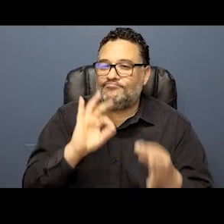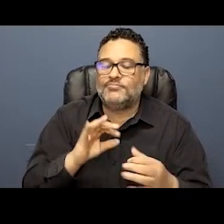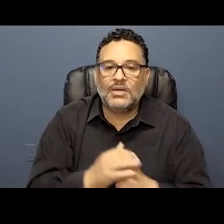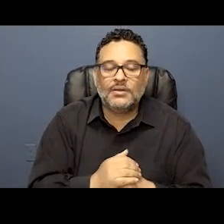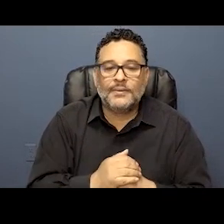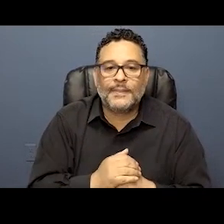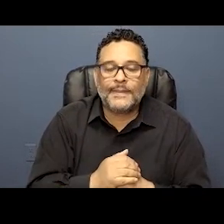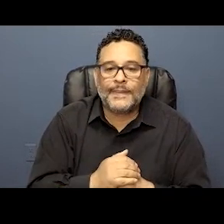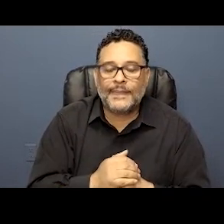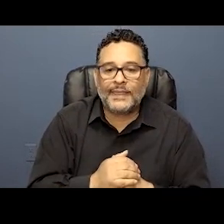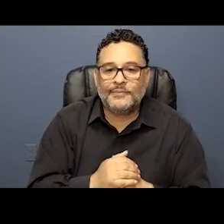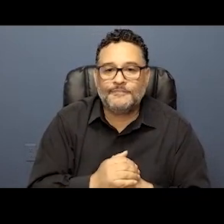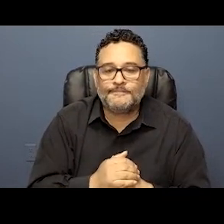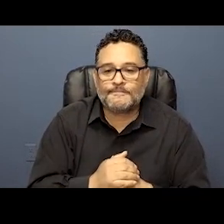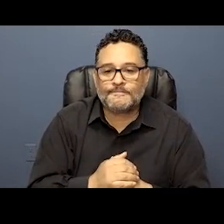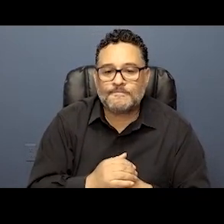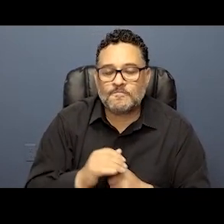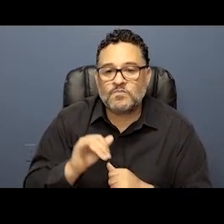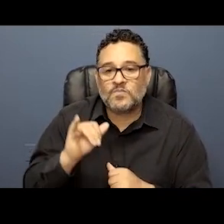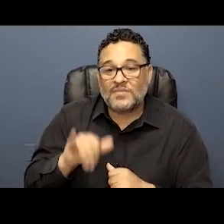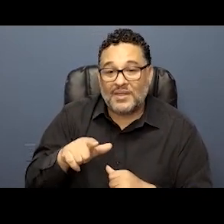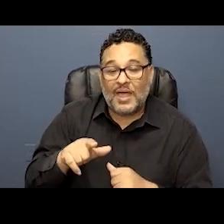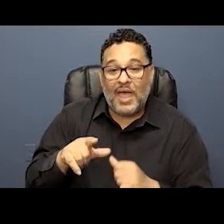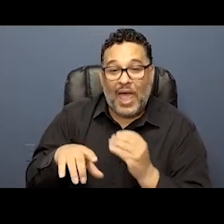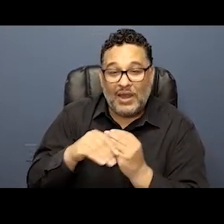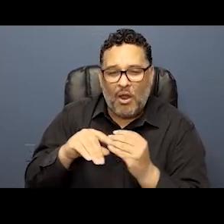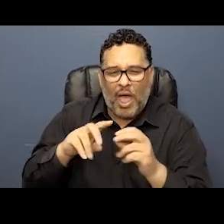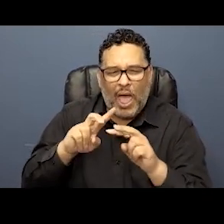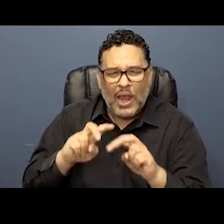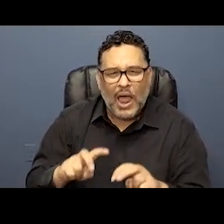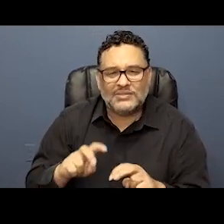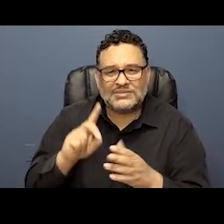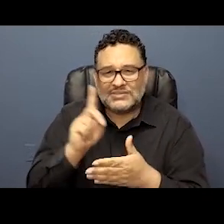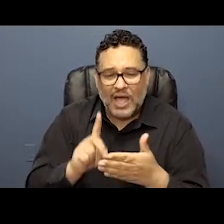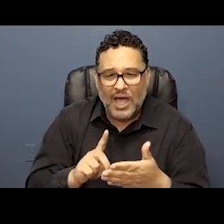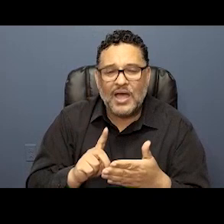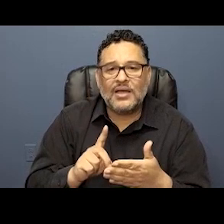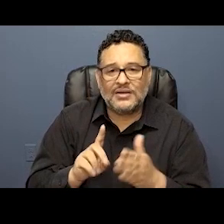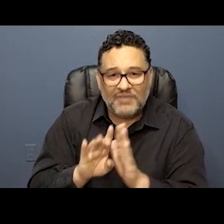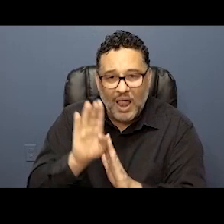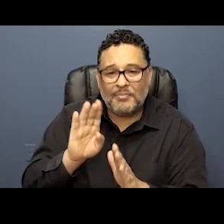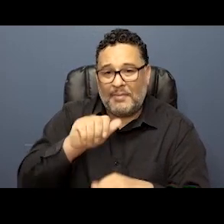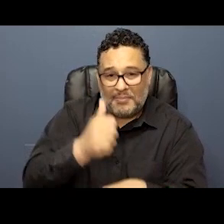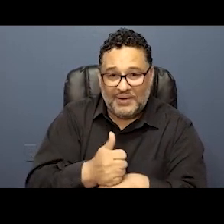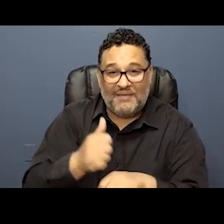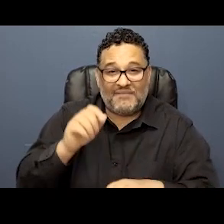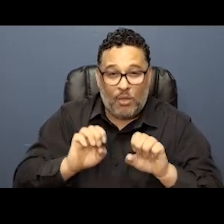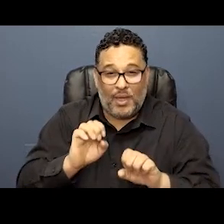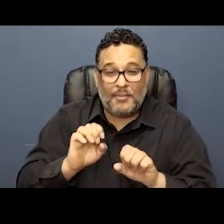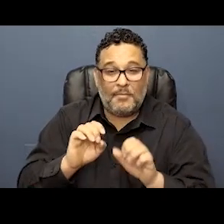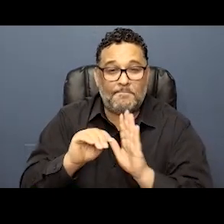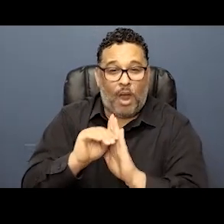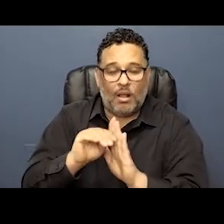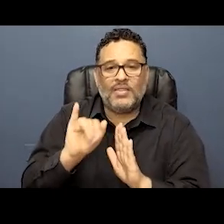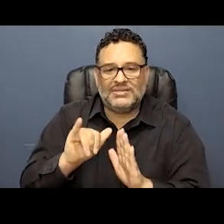or Analyze, Design, Develop, Implement and Evaluate model, is a step-by-step instructional